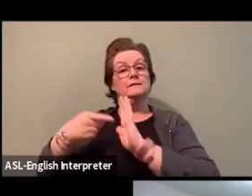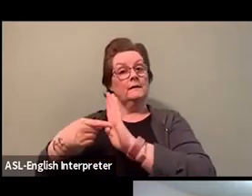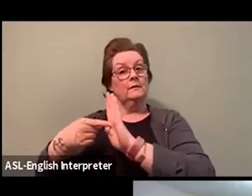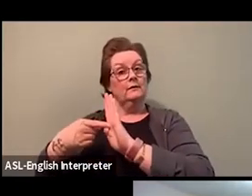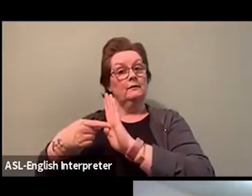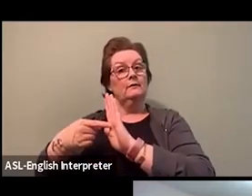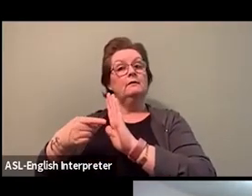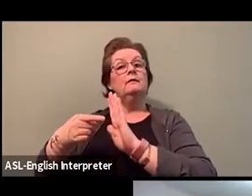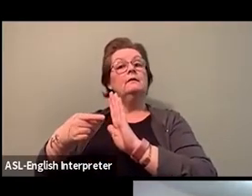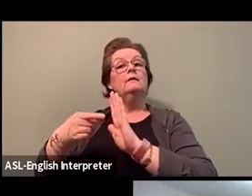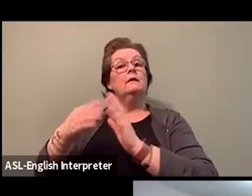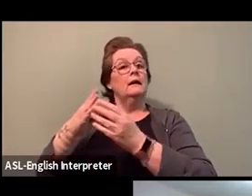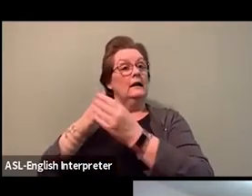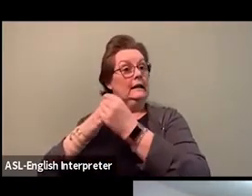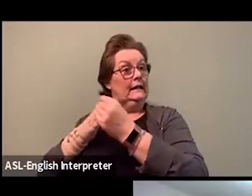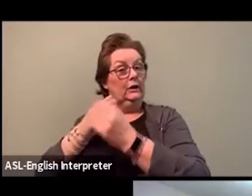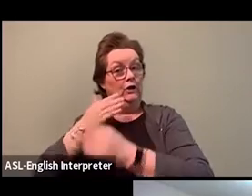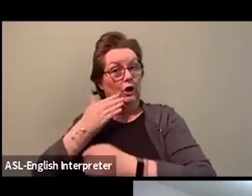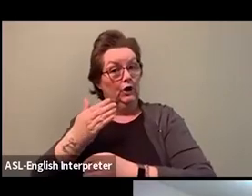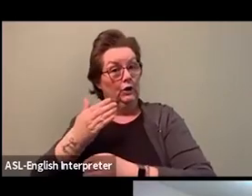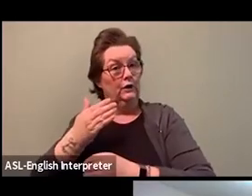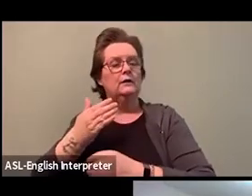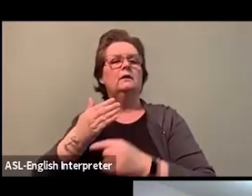and locals will also follow us when they see the example.